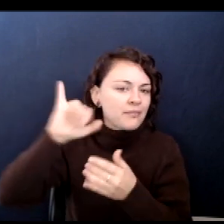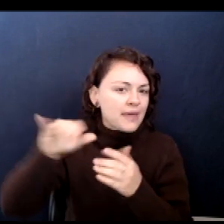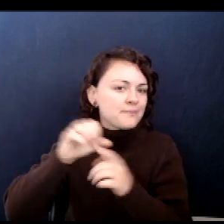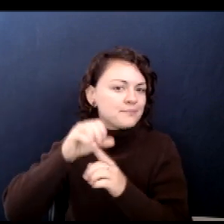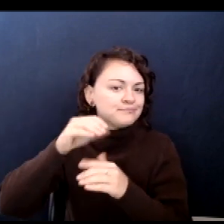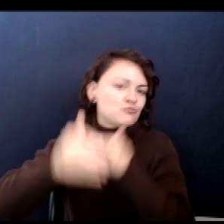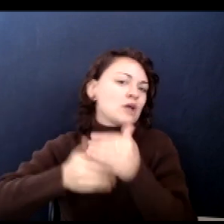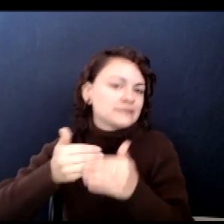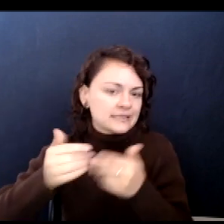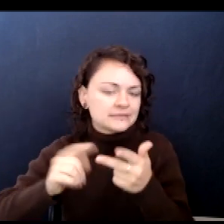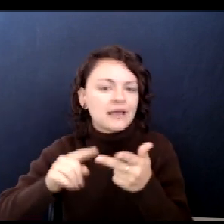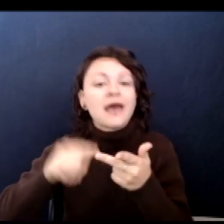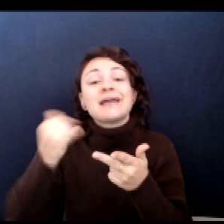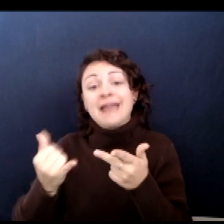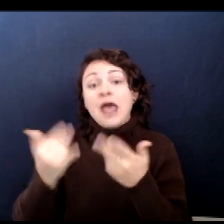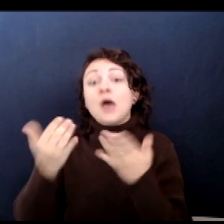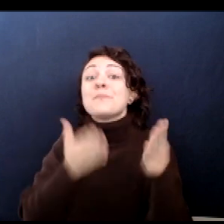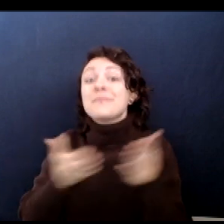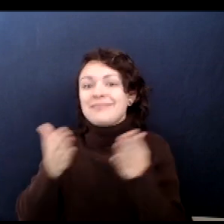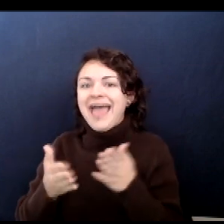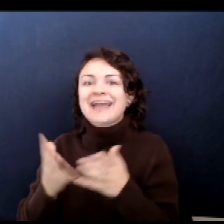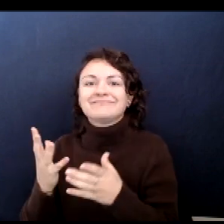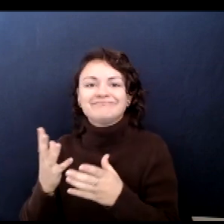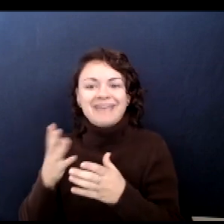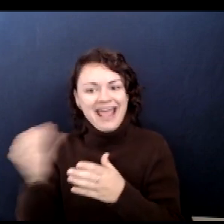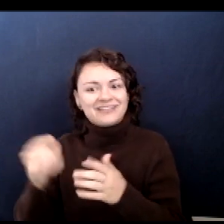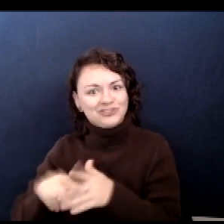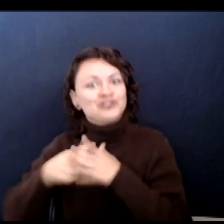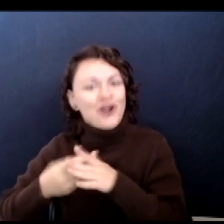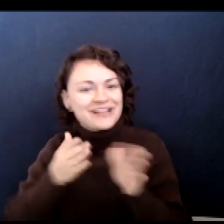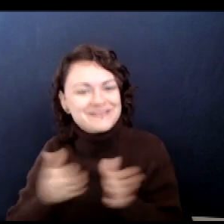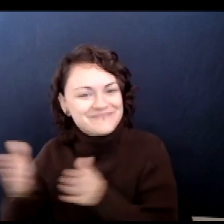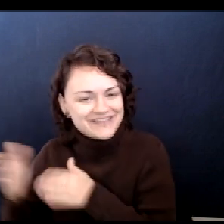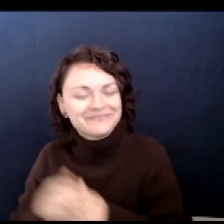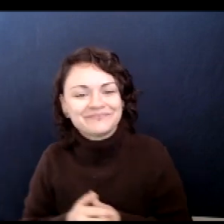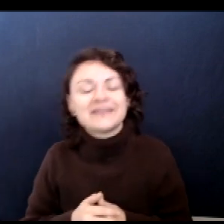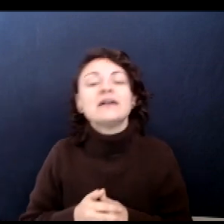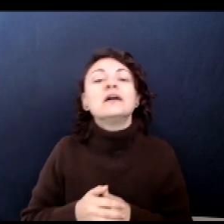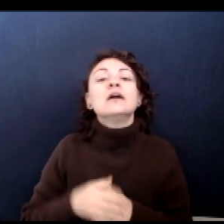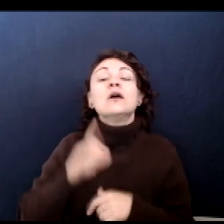We're in that phase now. There's a link when Liana is talking. I'll dump the link in the chat